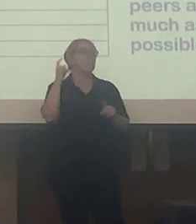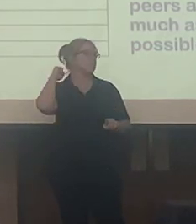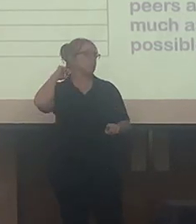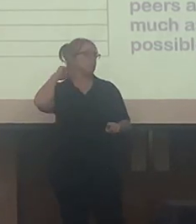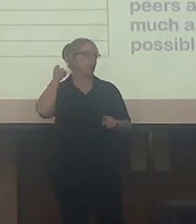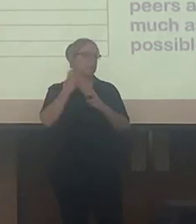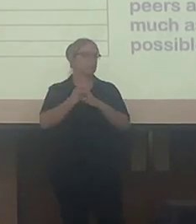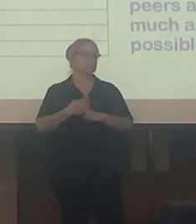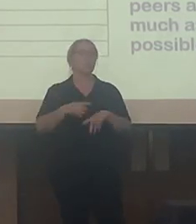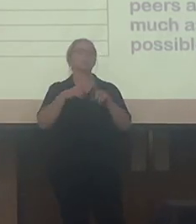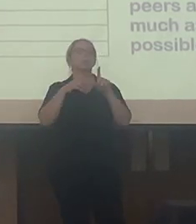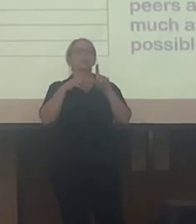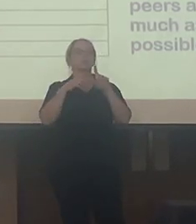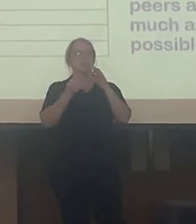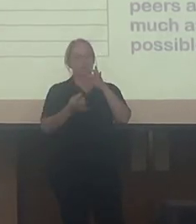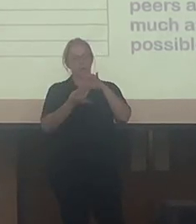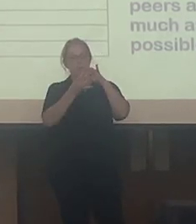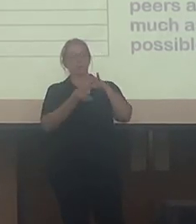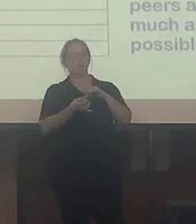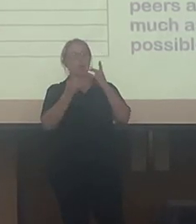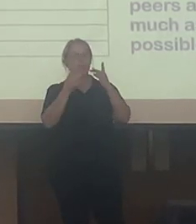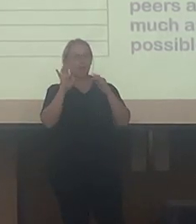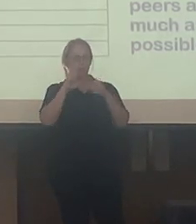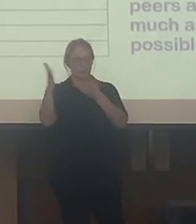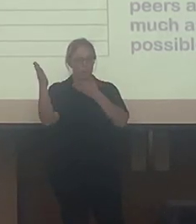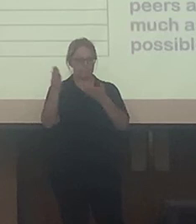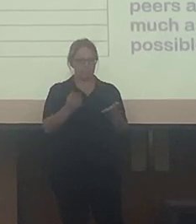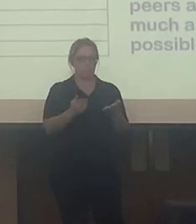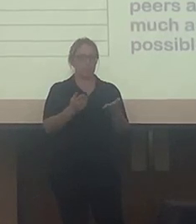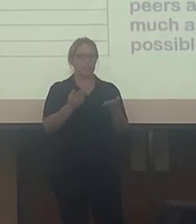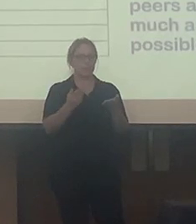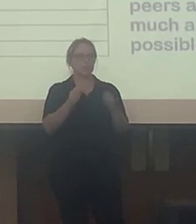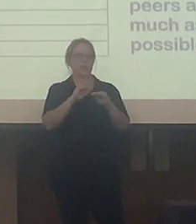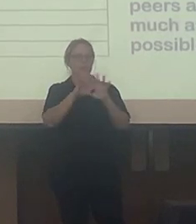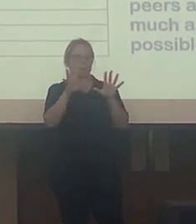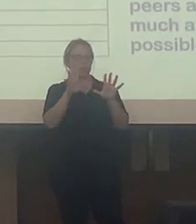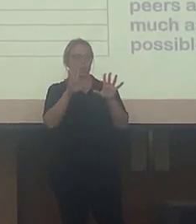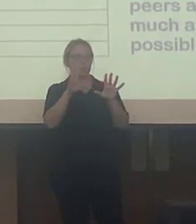system brings that voice clear and consistent to the student every single time and if it's needed